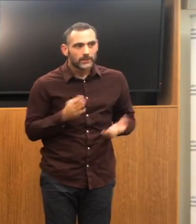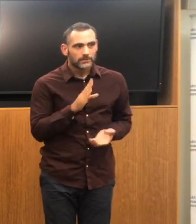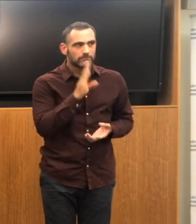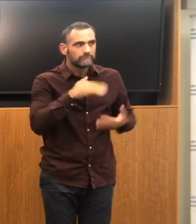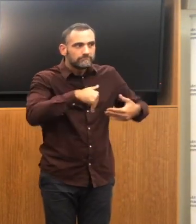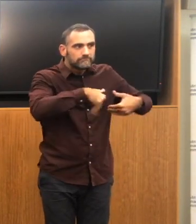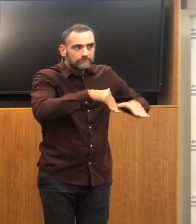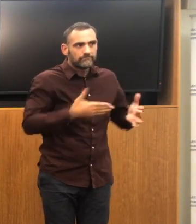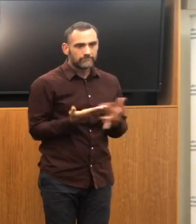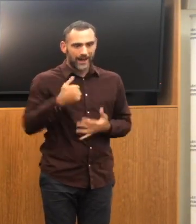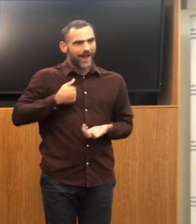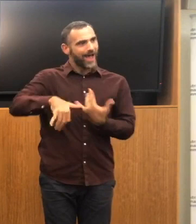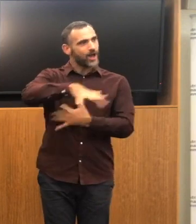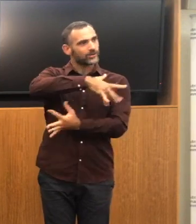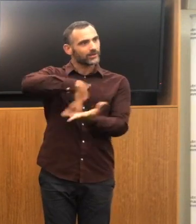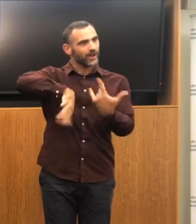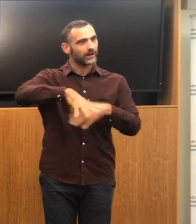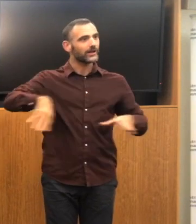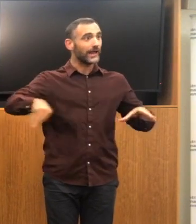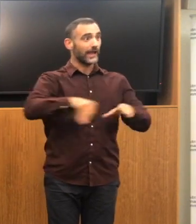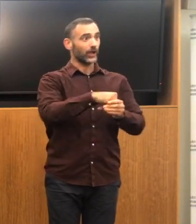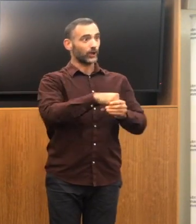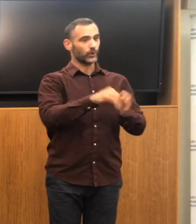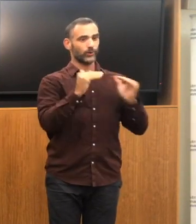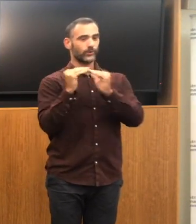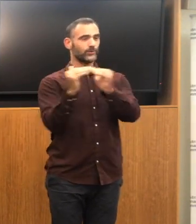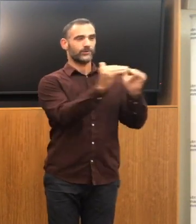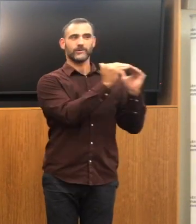societies in many countries, but particularly when it comes to conflict.